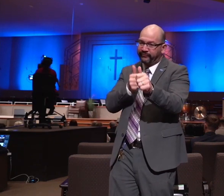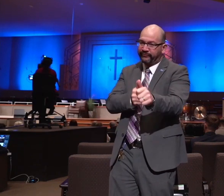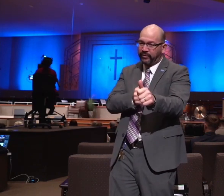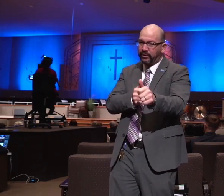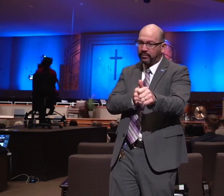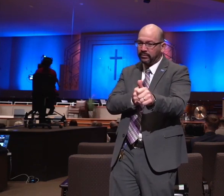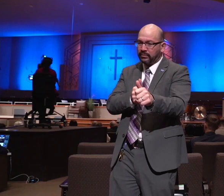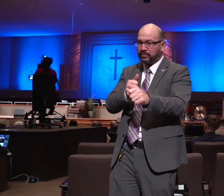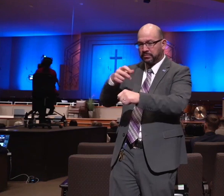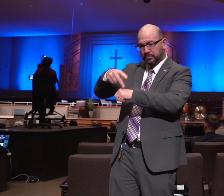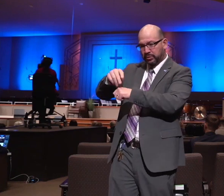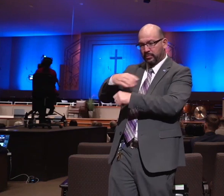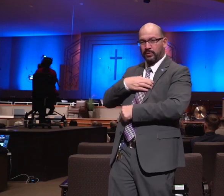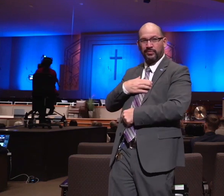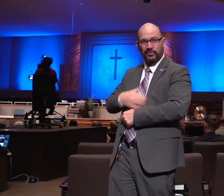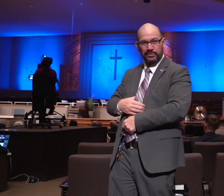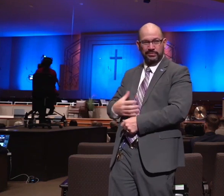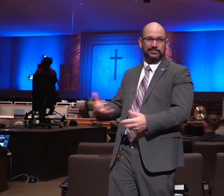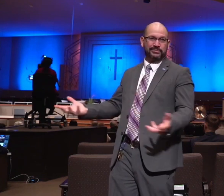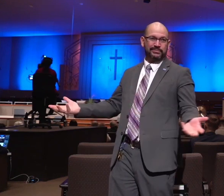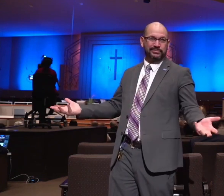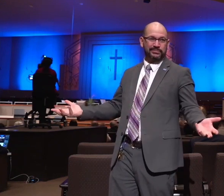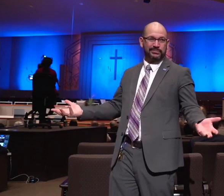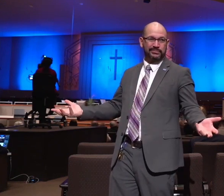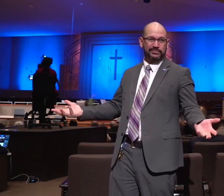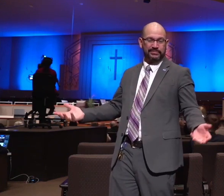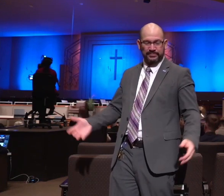wearing army boots or something like that